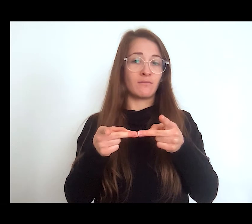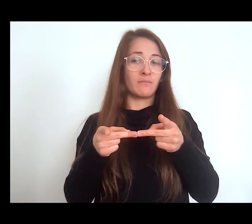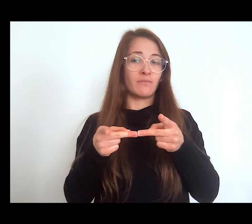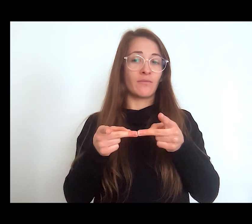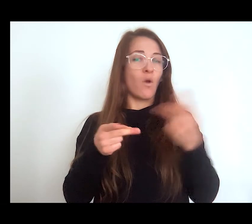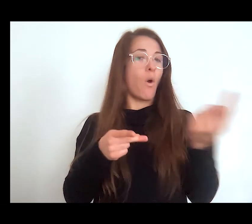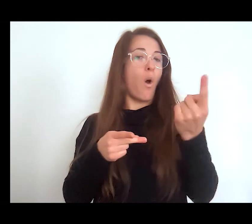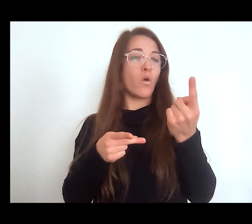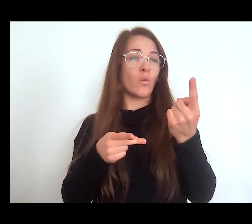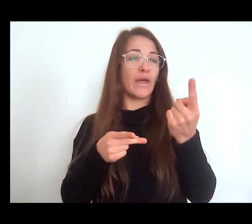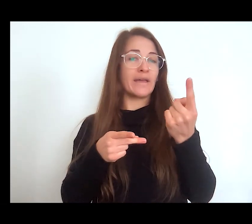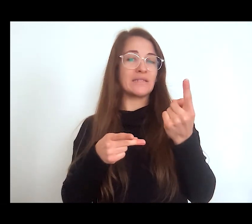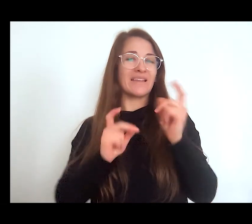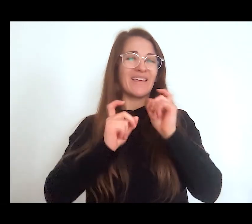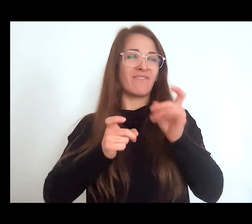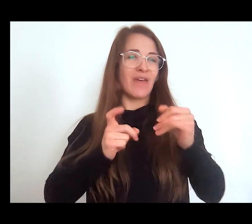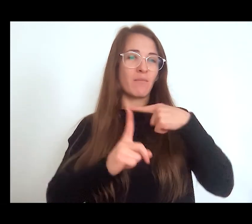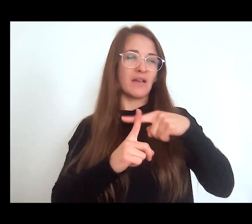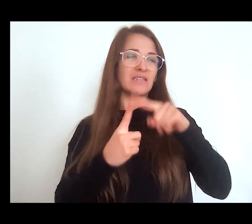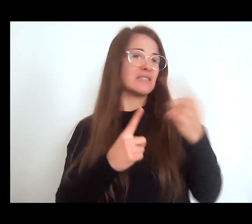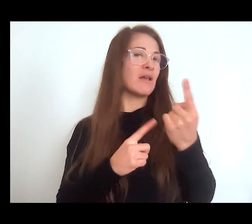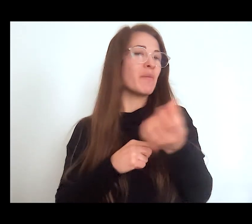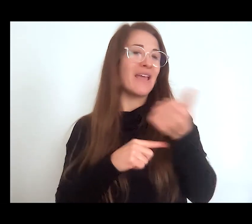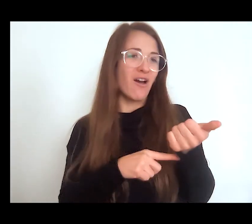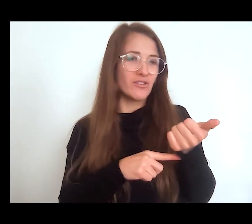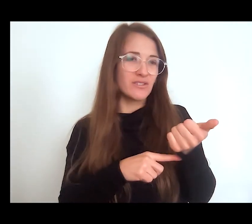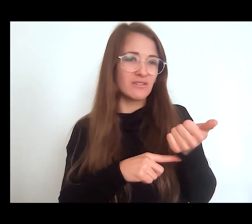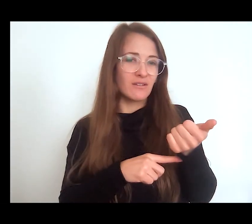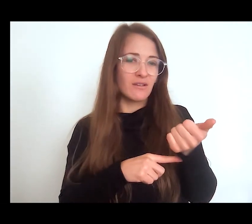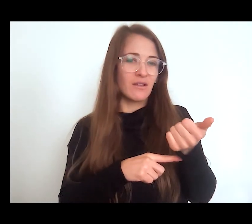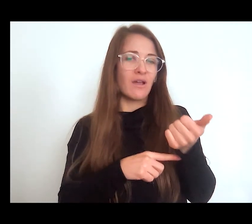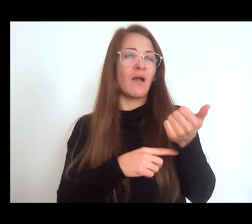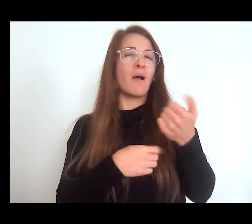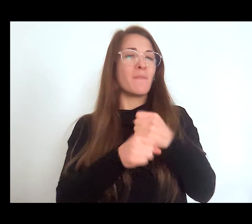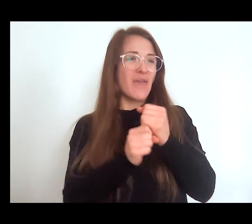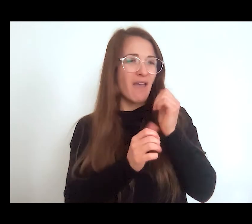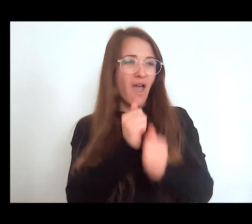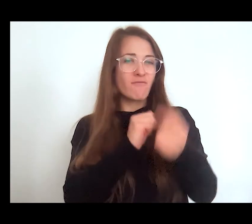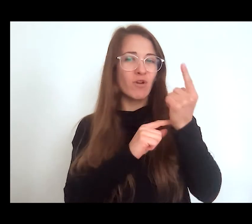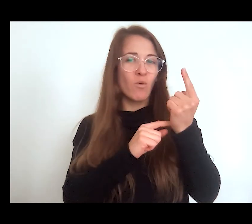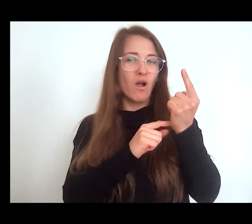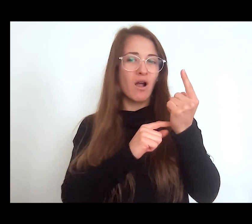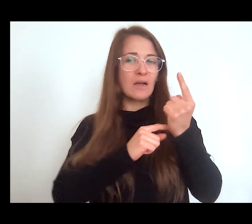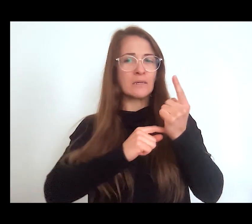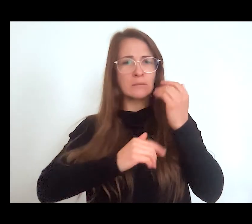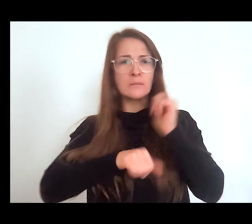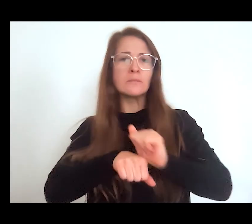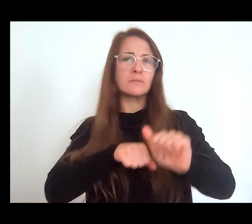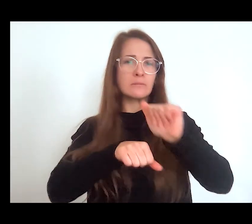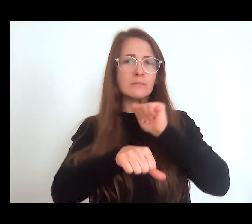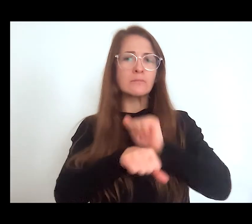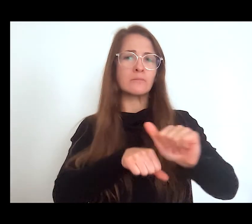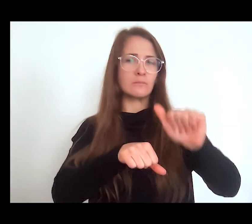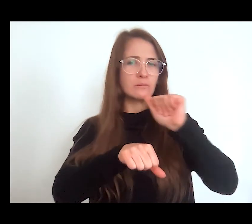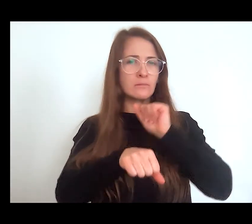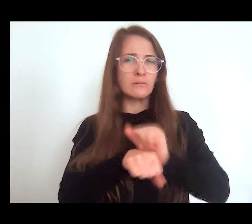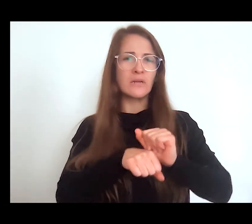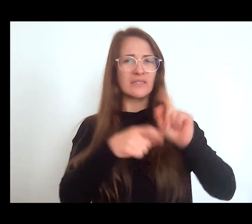YOU ARE IN, ALWAYS -- MAKING